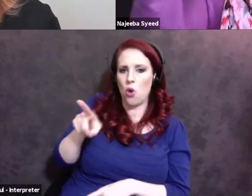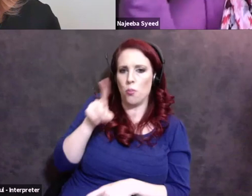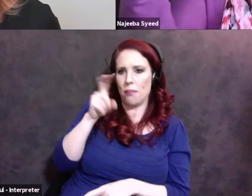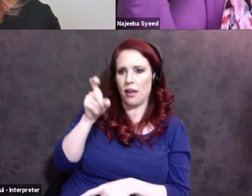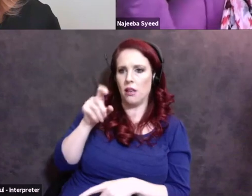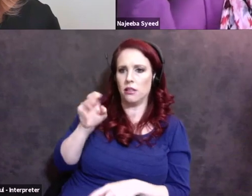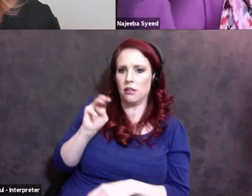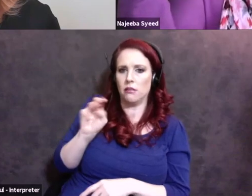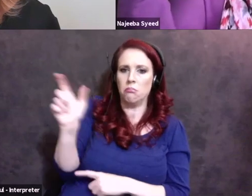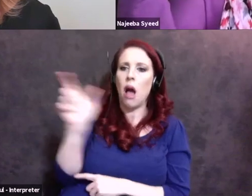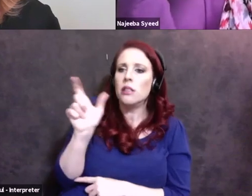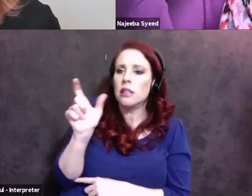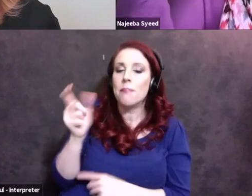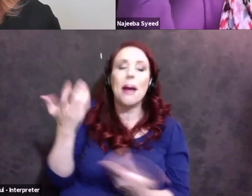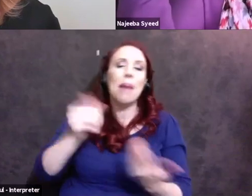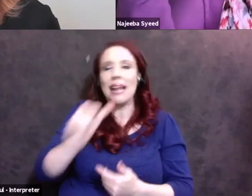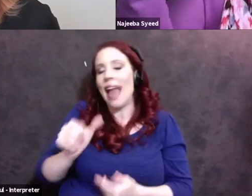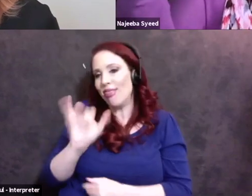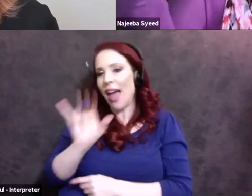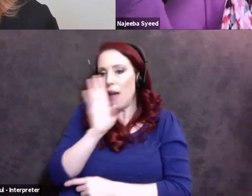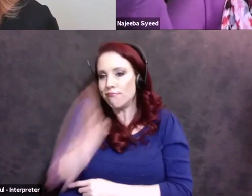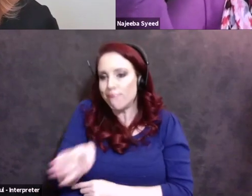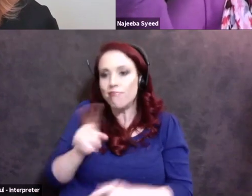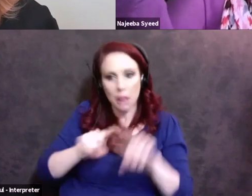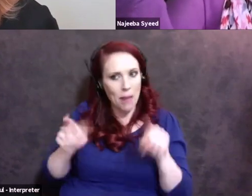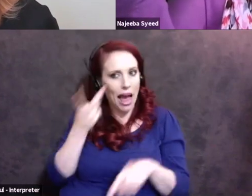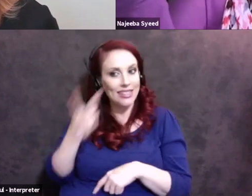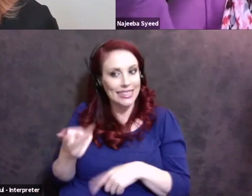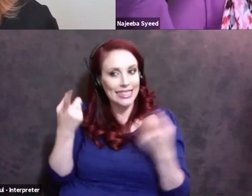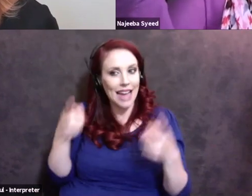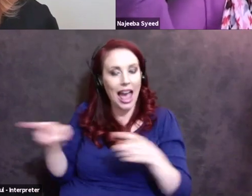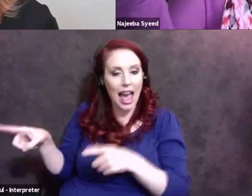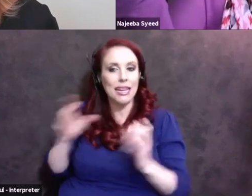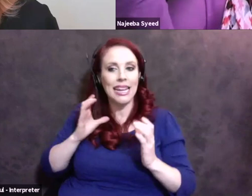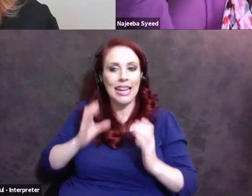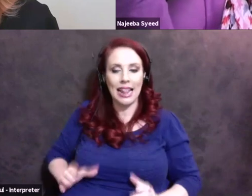Or they may not be that descriptive, but I have seen that come up in client-based industries